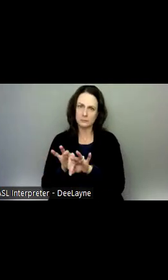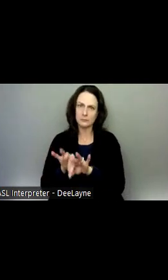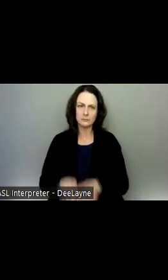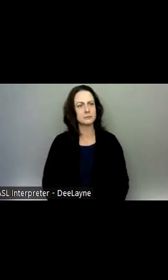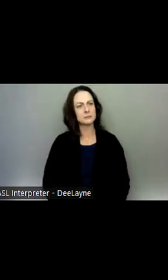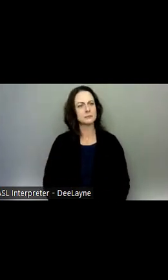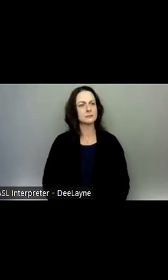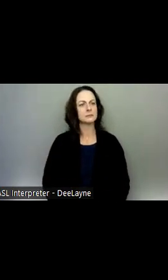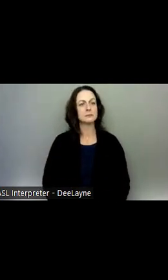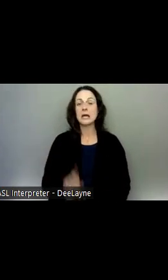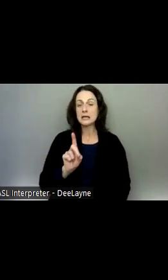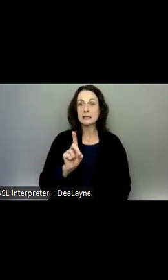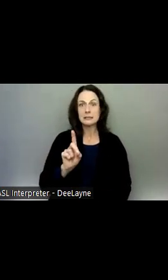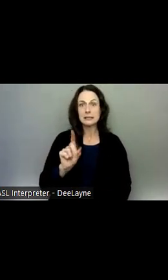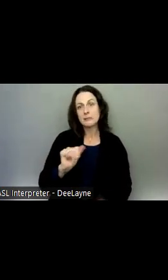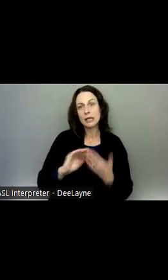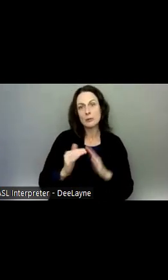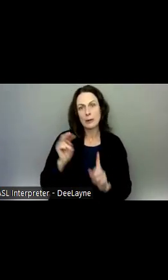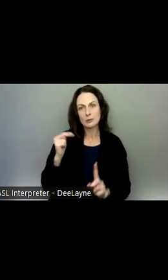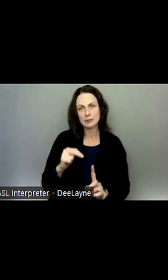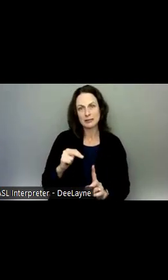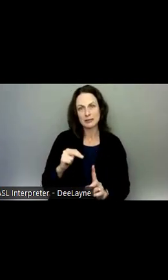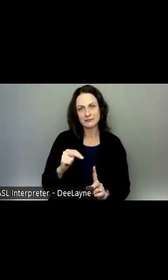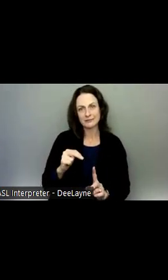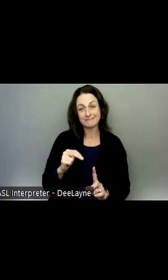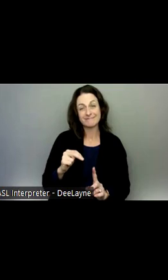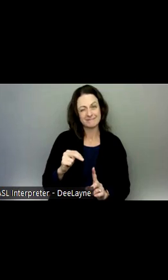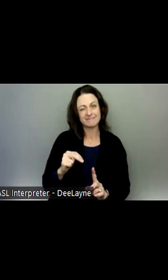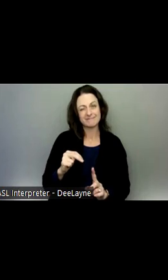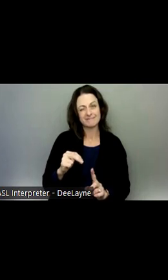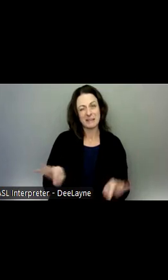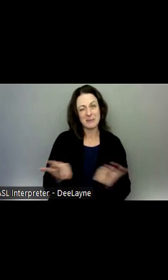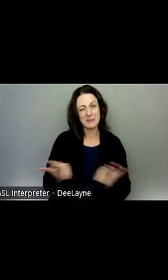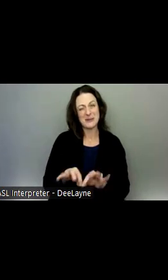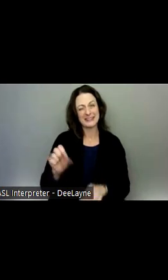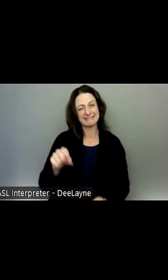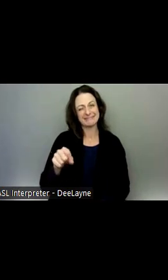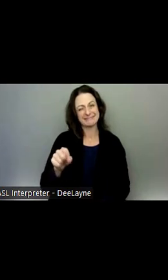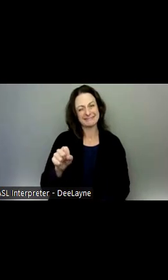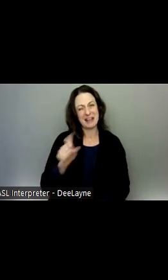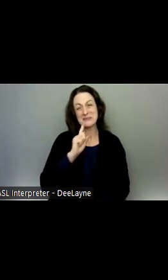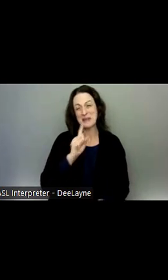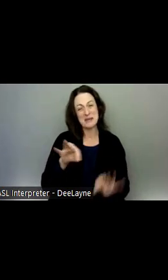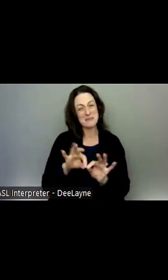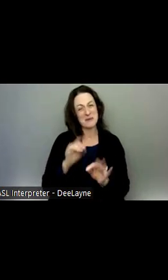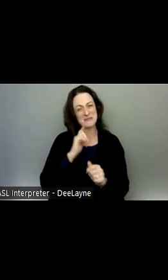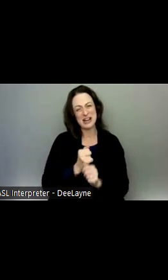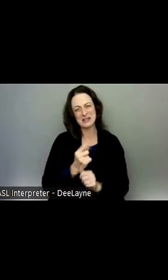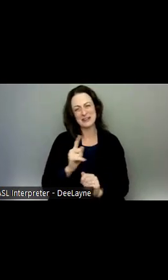Disability community perspective, also really important and I'll just say really important for each of these.